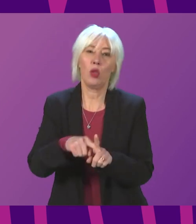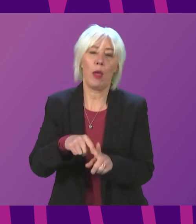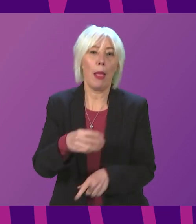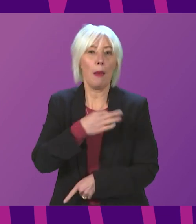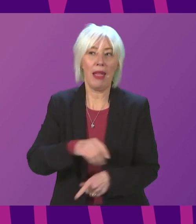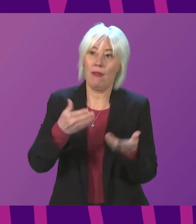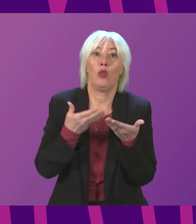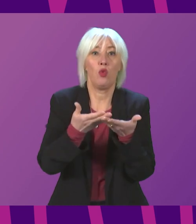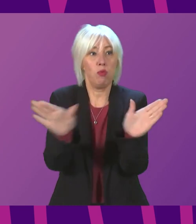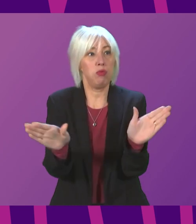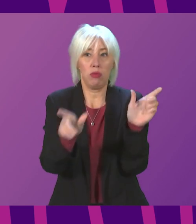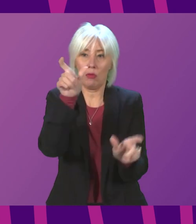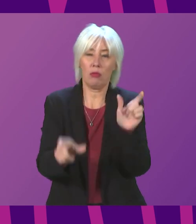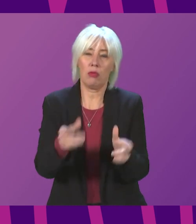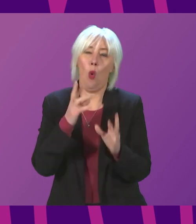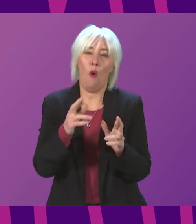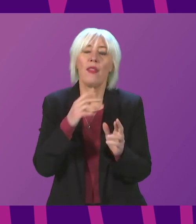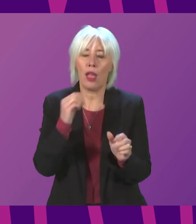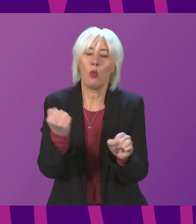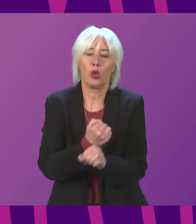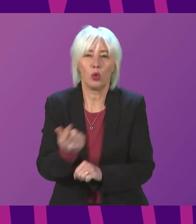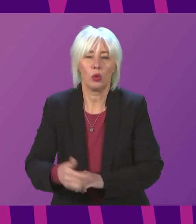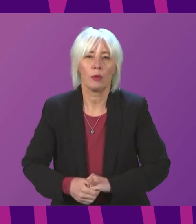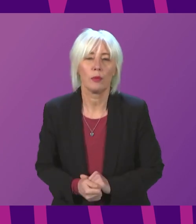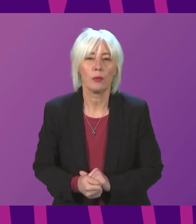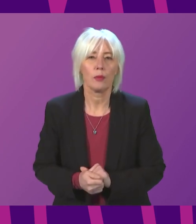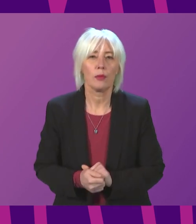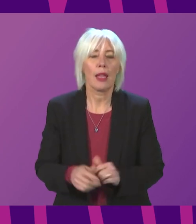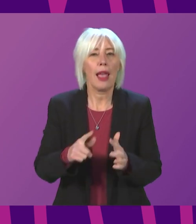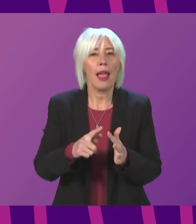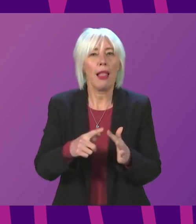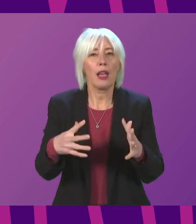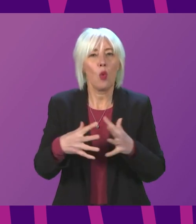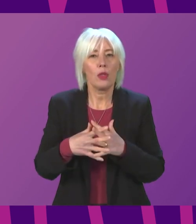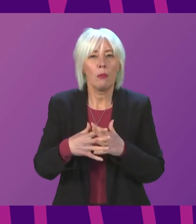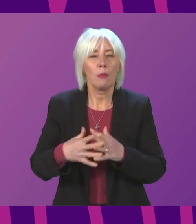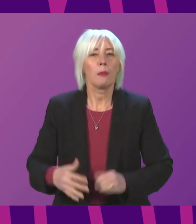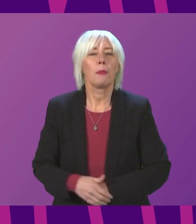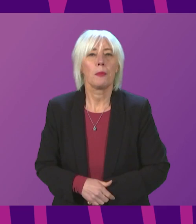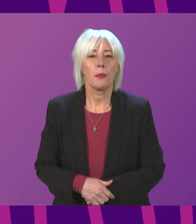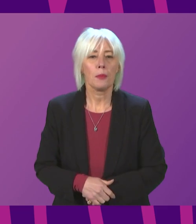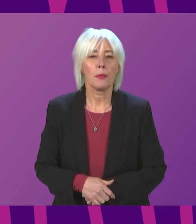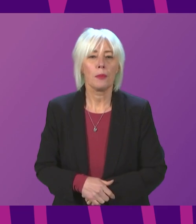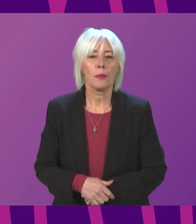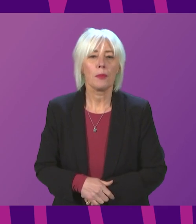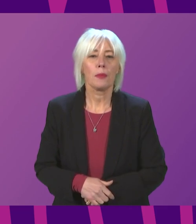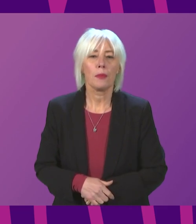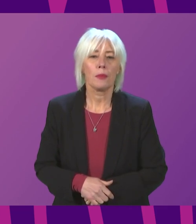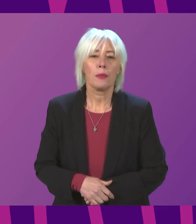full advantage of it.